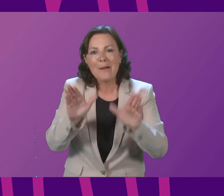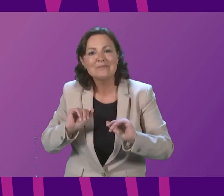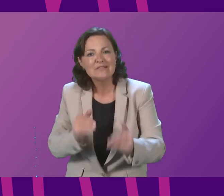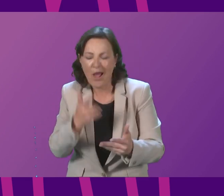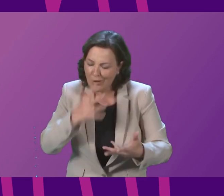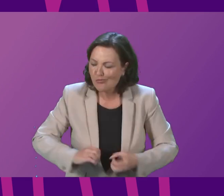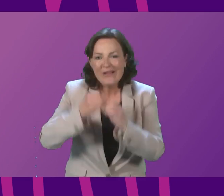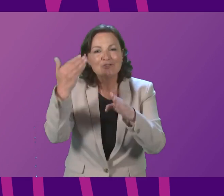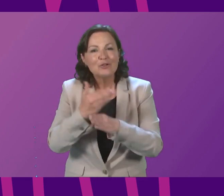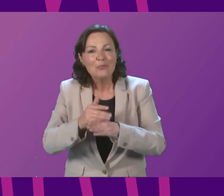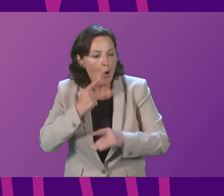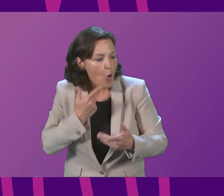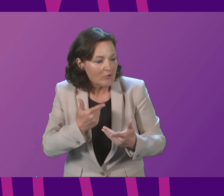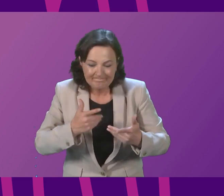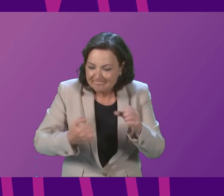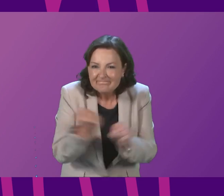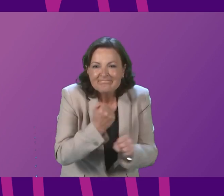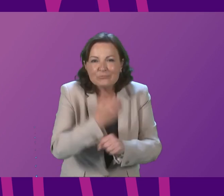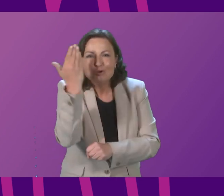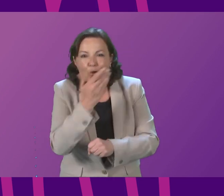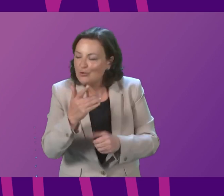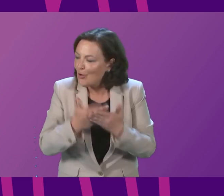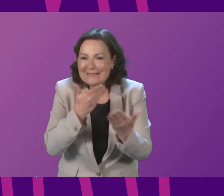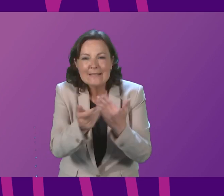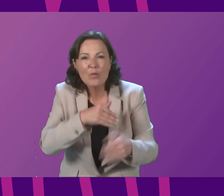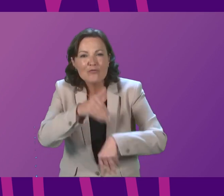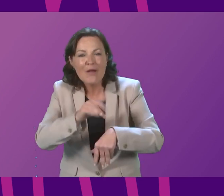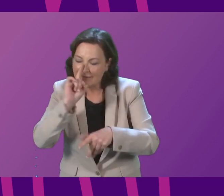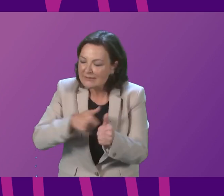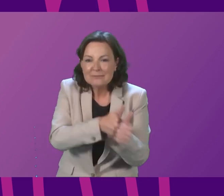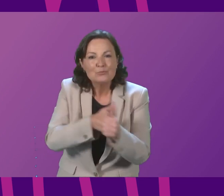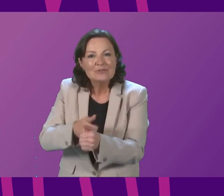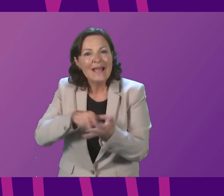jobs, restoring schools, fighting crime and supporting our NHS.